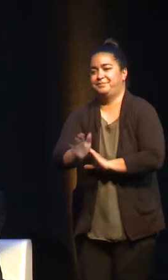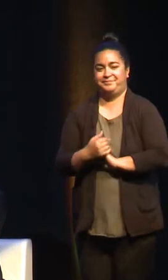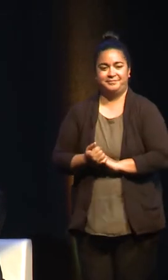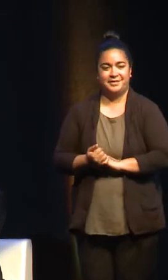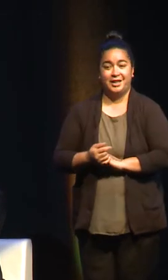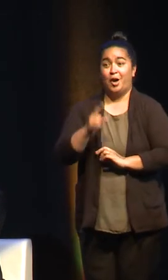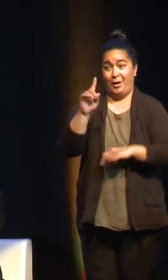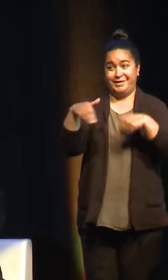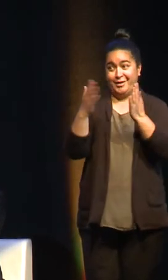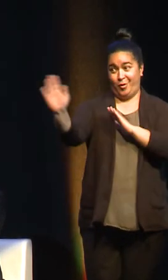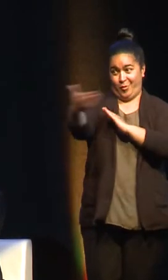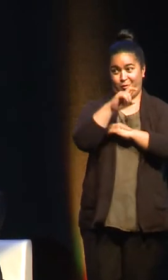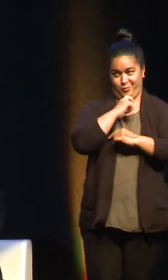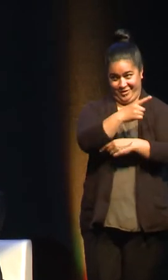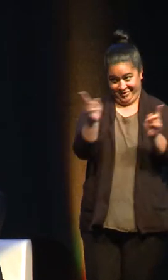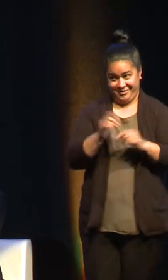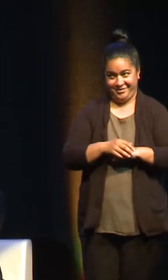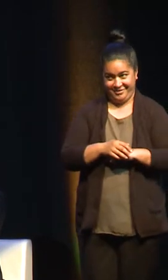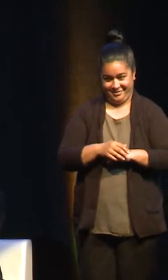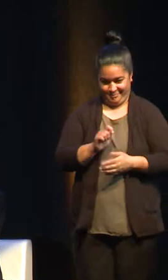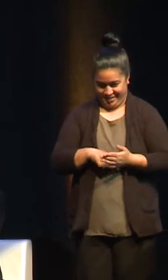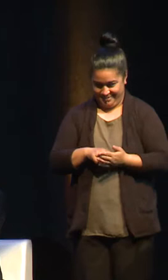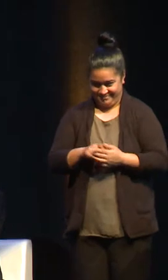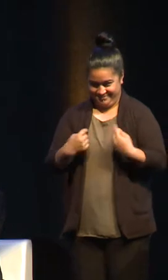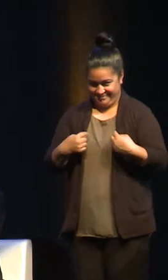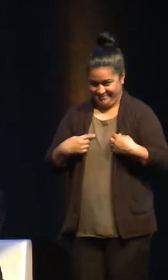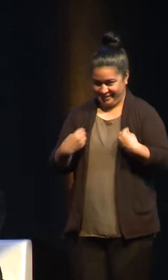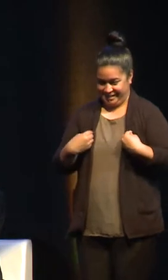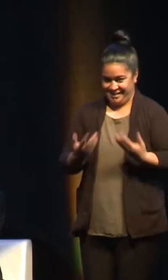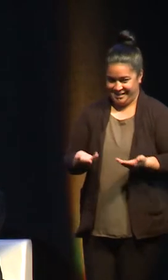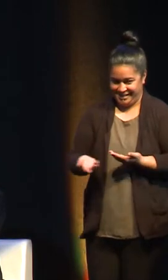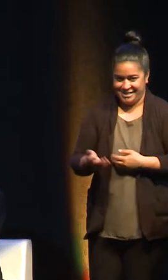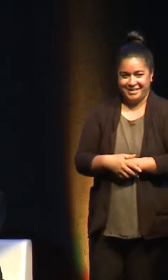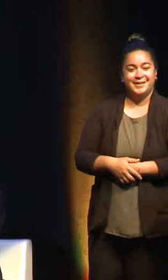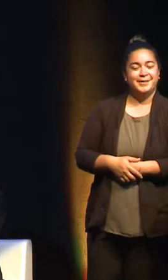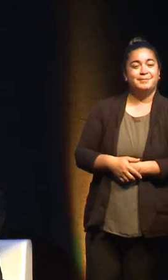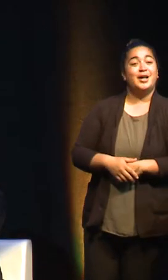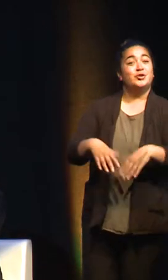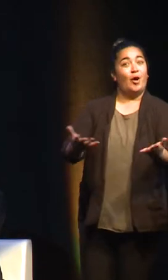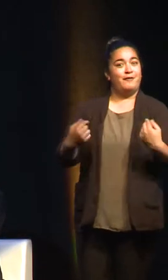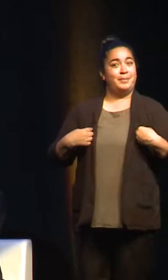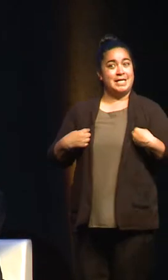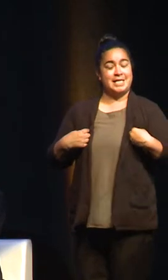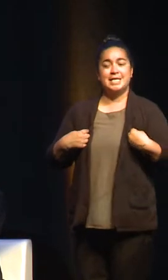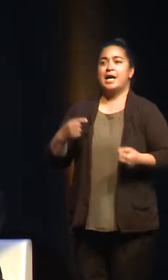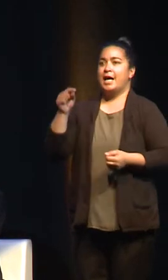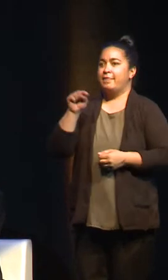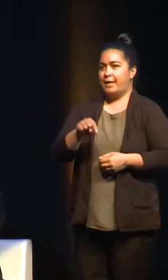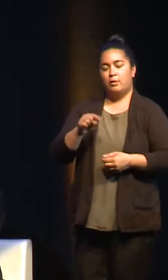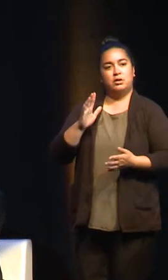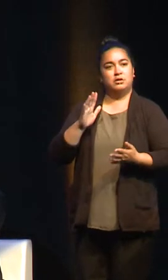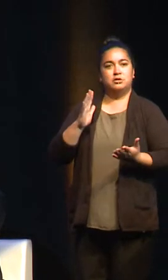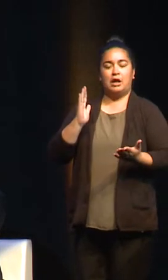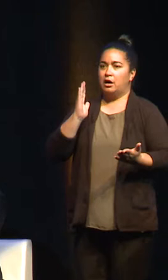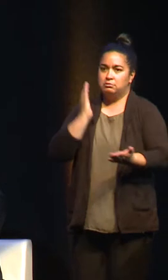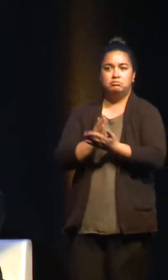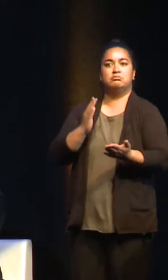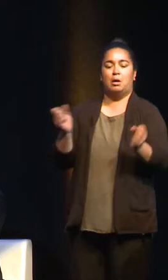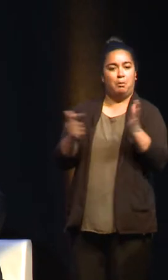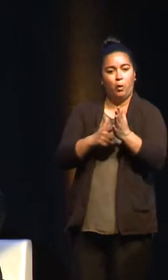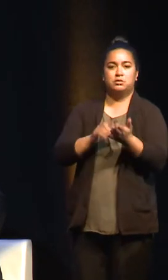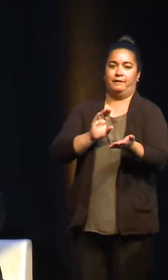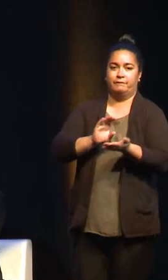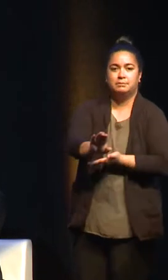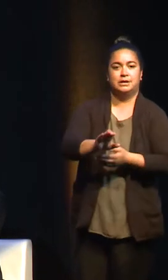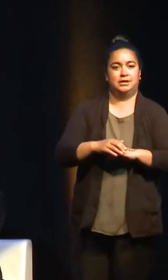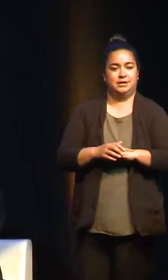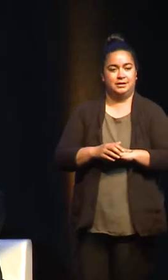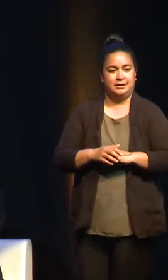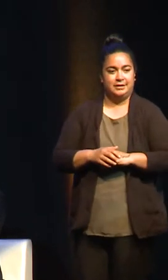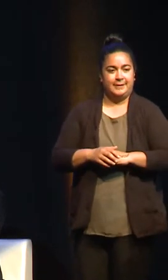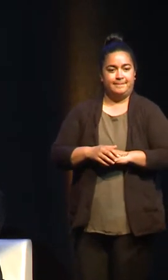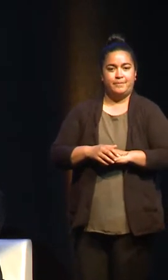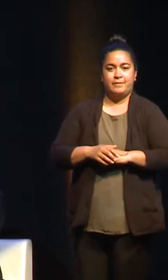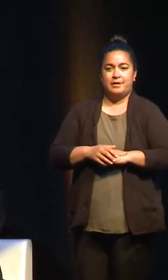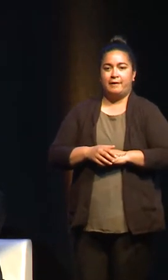flick customers right . You know it if you can tell, that you know that that you're